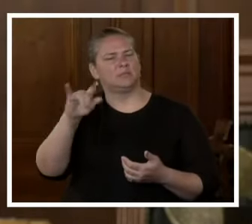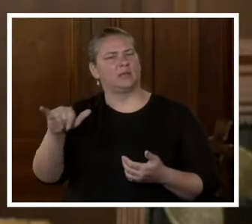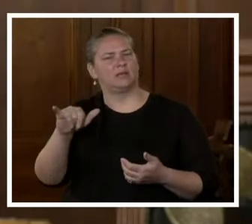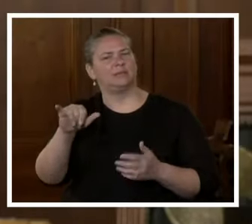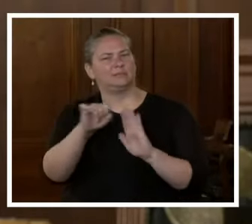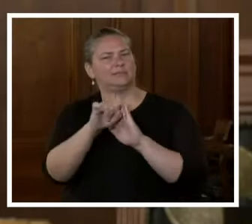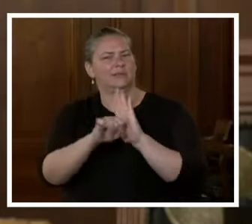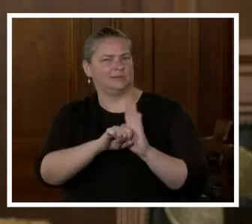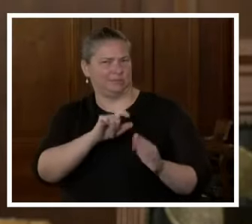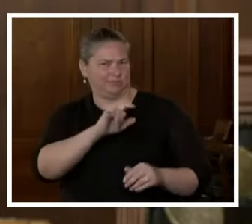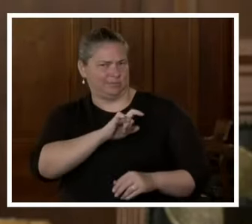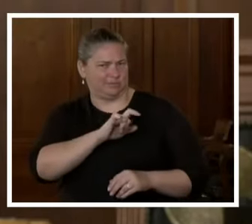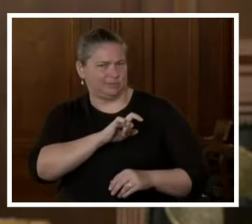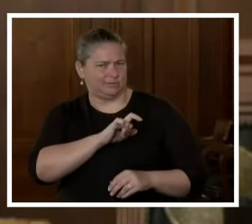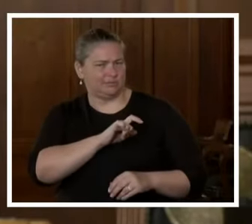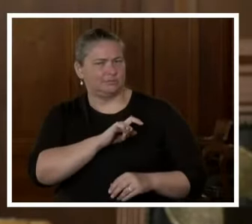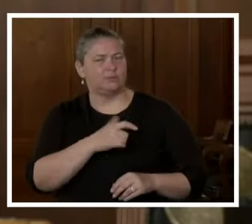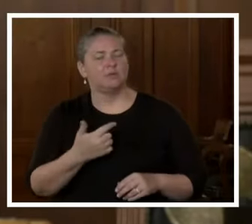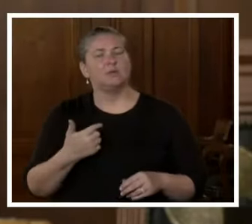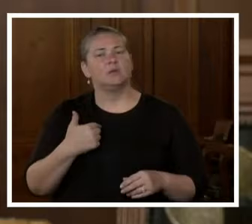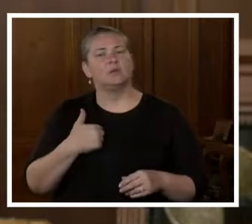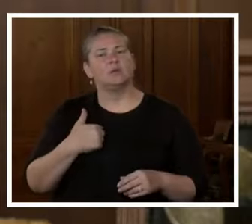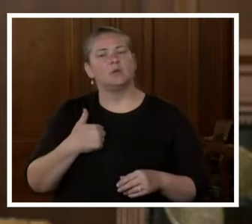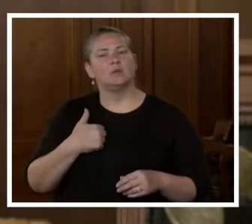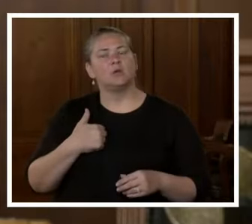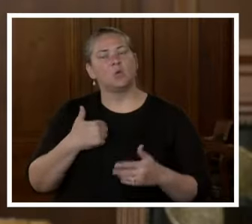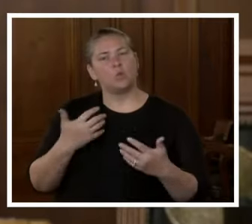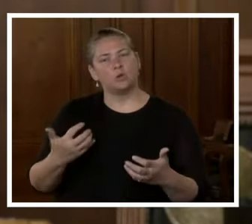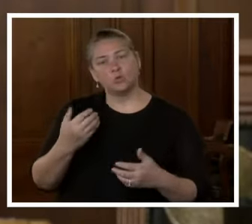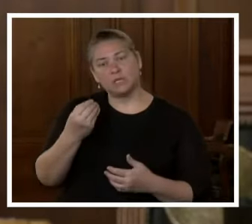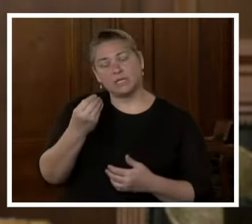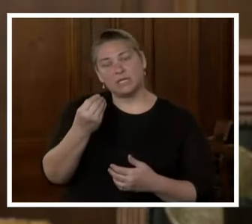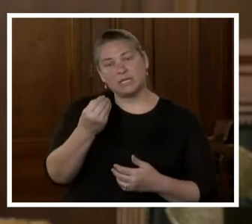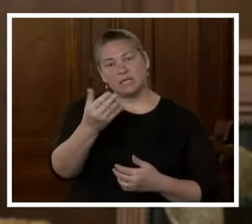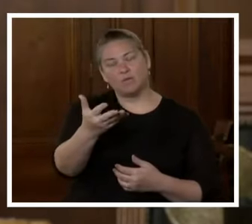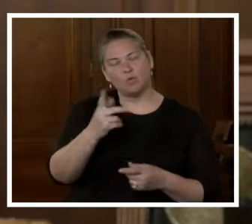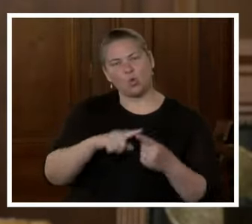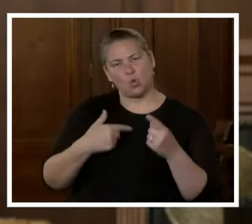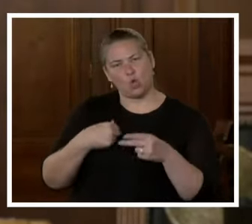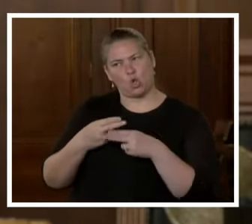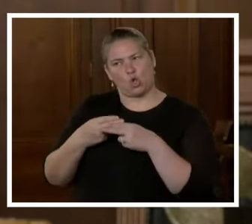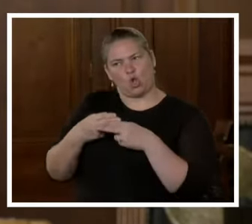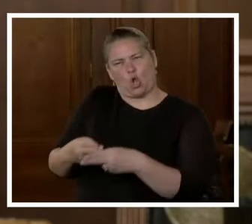WAS PUT OUT BY THE LOUISVILLE